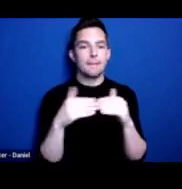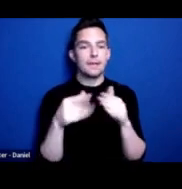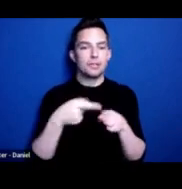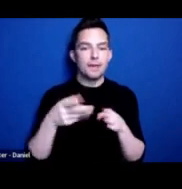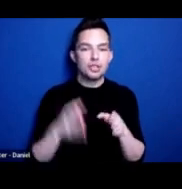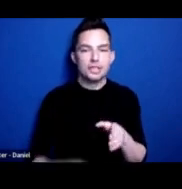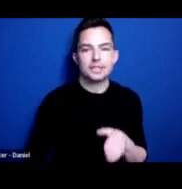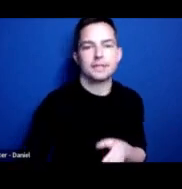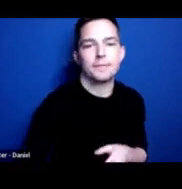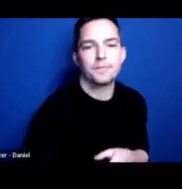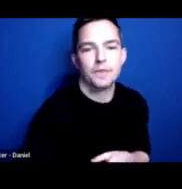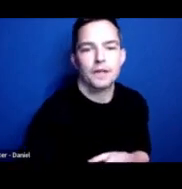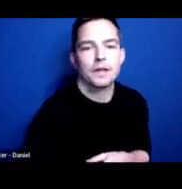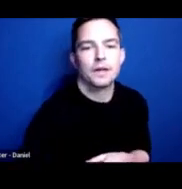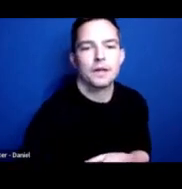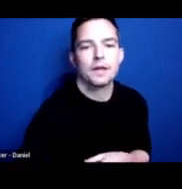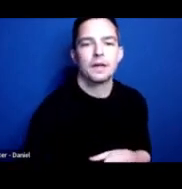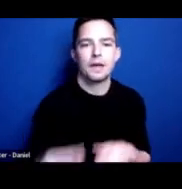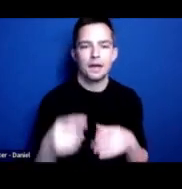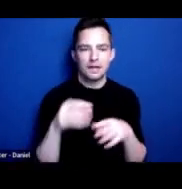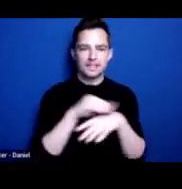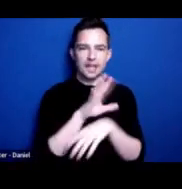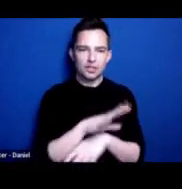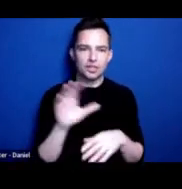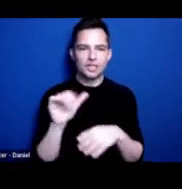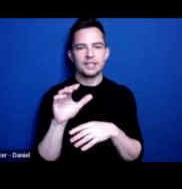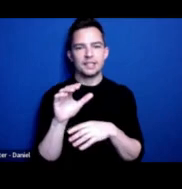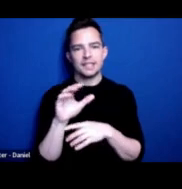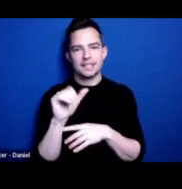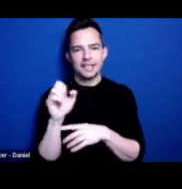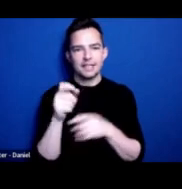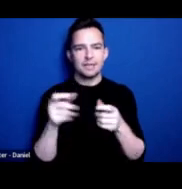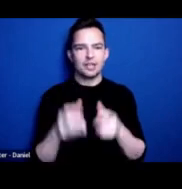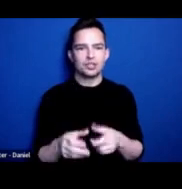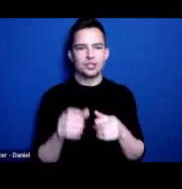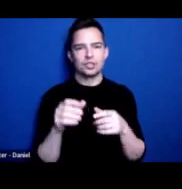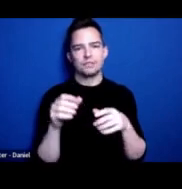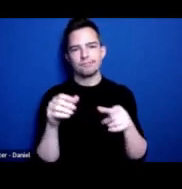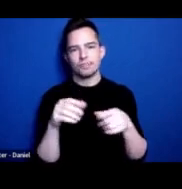mentors social worker, counselor case manager, researcher, analyst, government staff